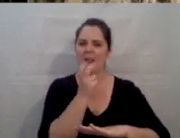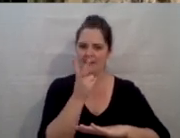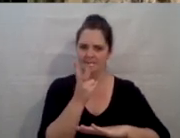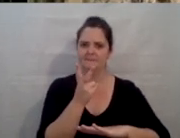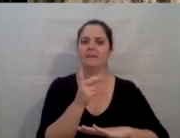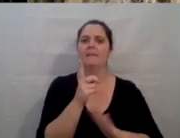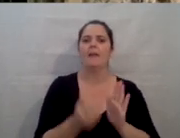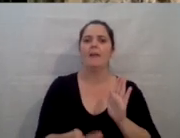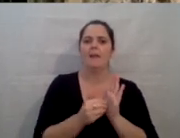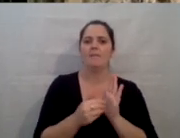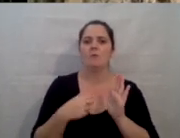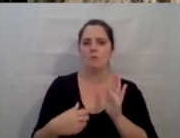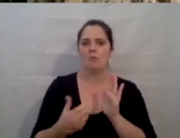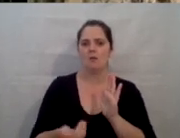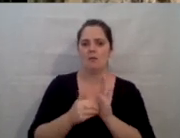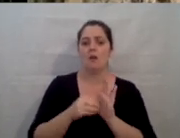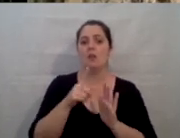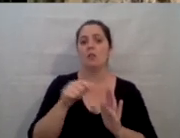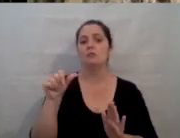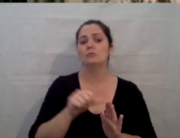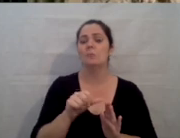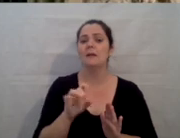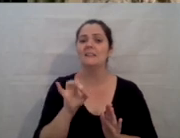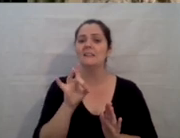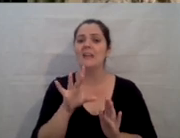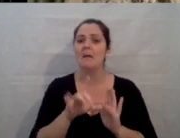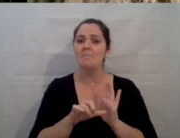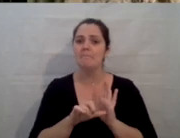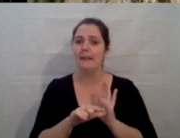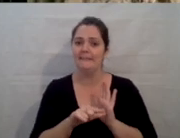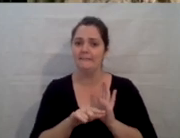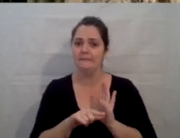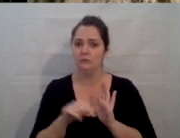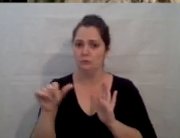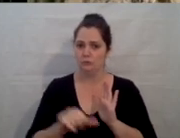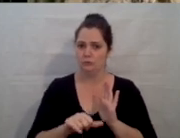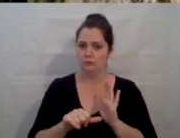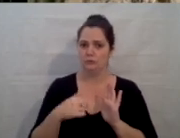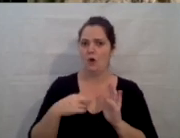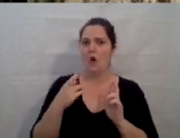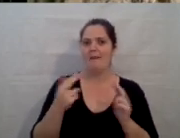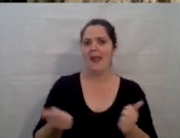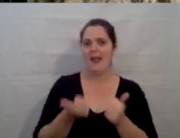This whole process should take us about 10 minutes, maybe a tiny bit more than 10 minutes, and I want to try to leave us enough time that we can go through this